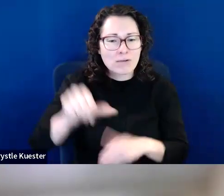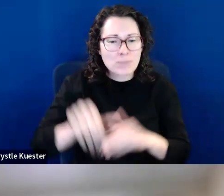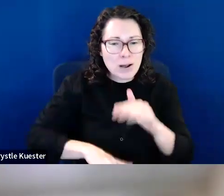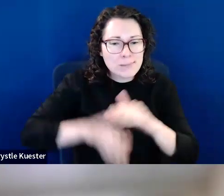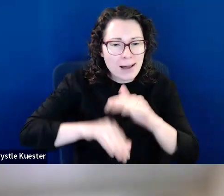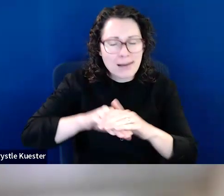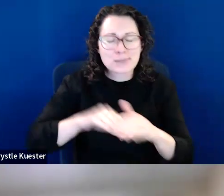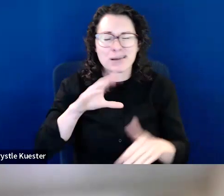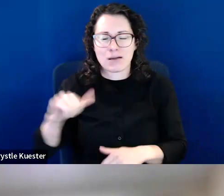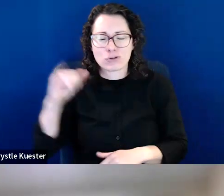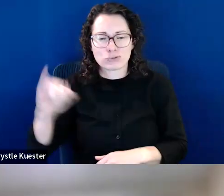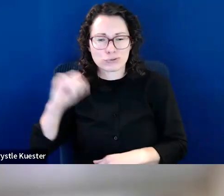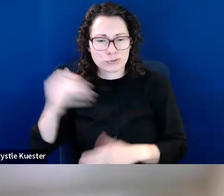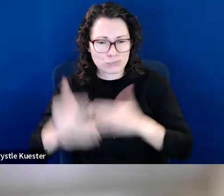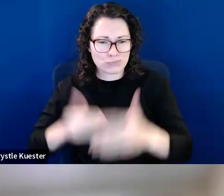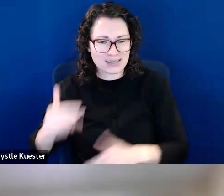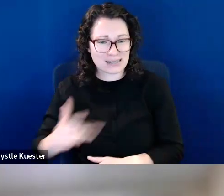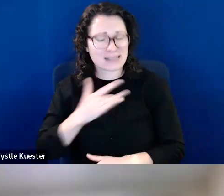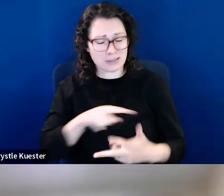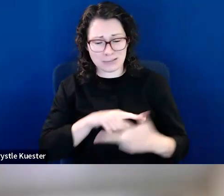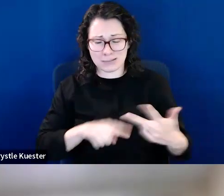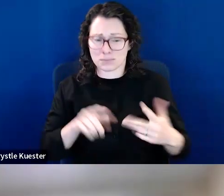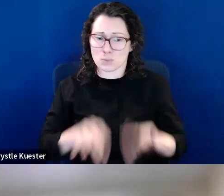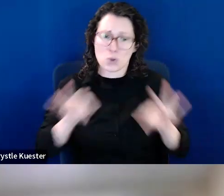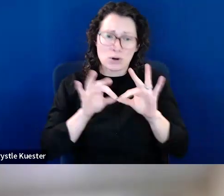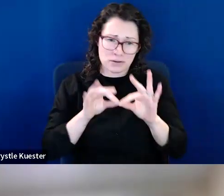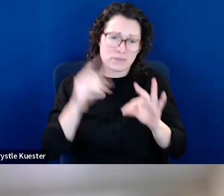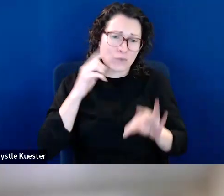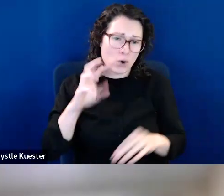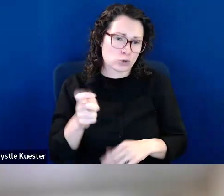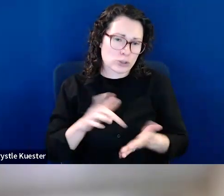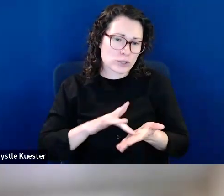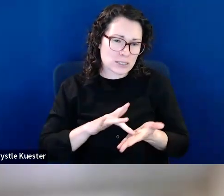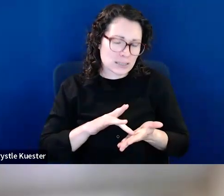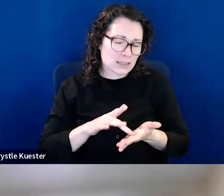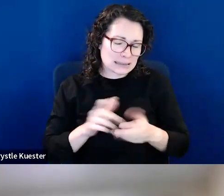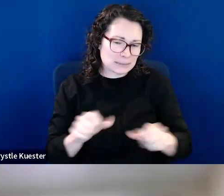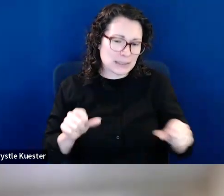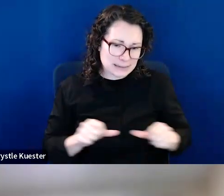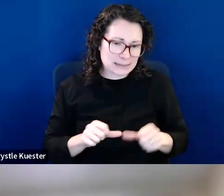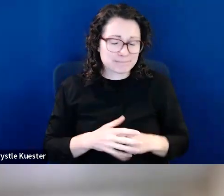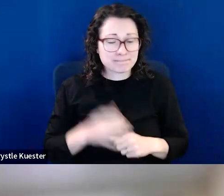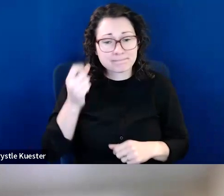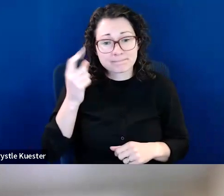insurance processes are particularly important in the prescription drug space. According to KFFF